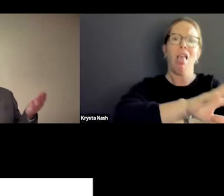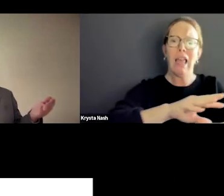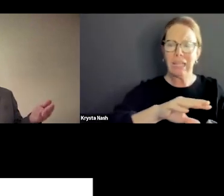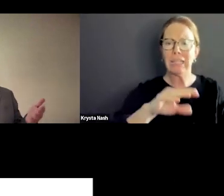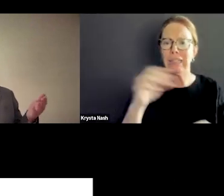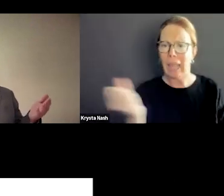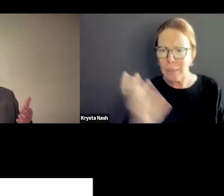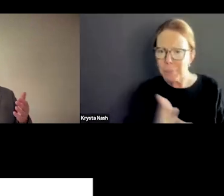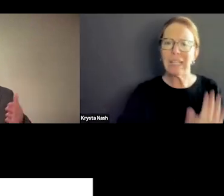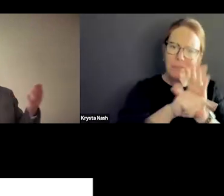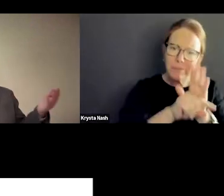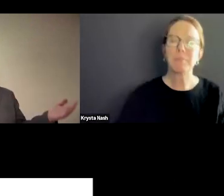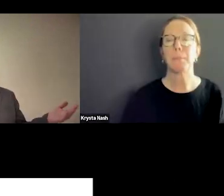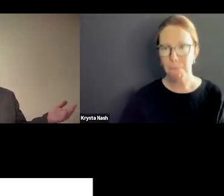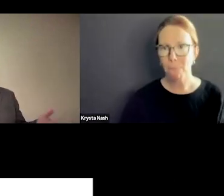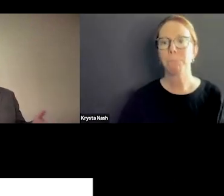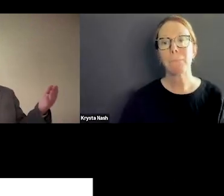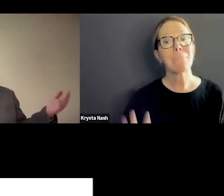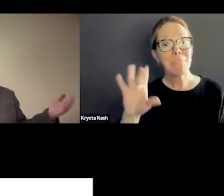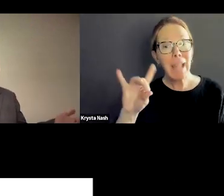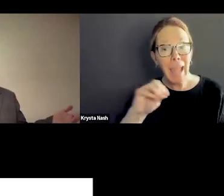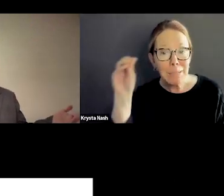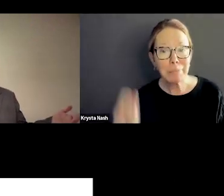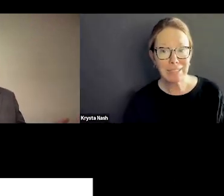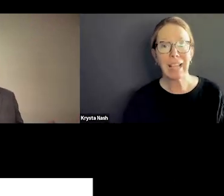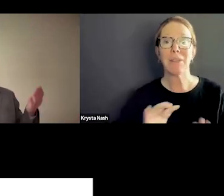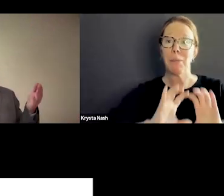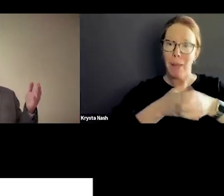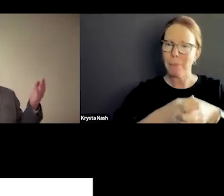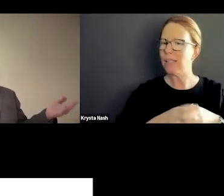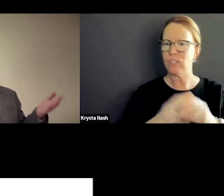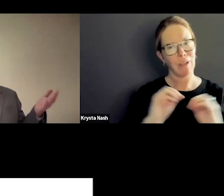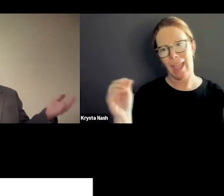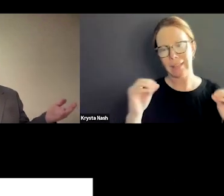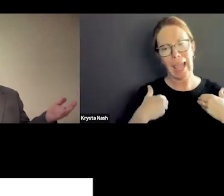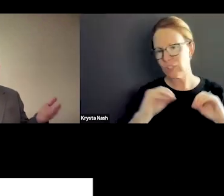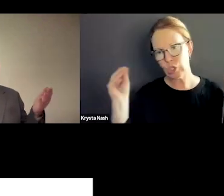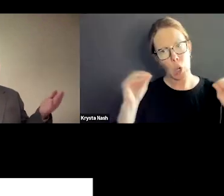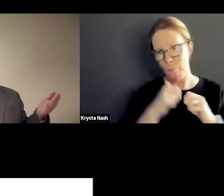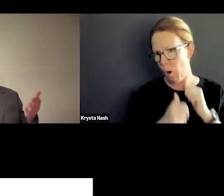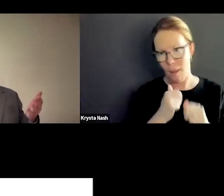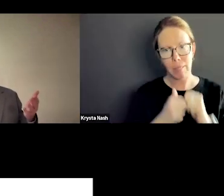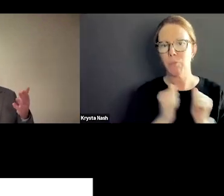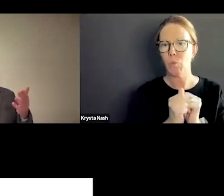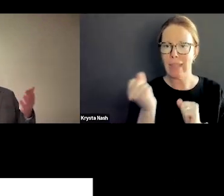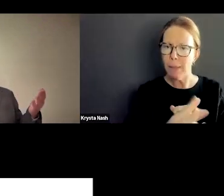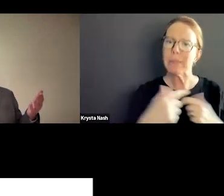I can remind people that about 80% of the population has no problems with gambling, so I am gambling neutral. But I will say that there are.